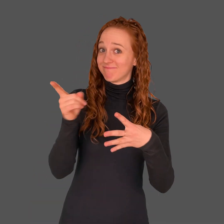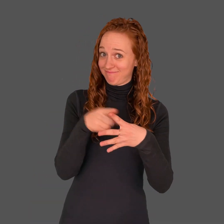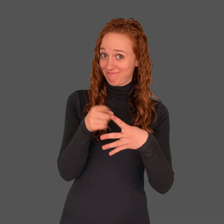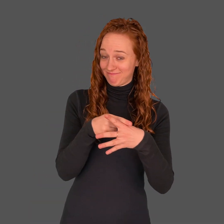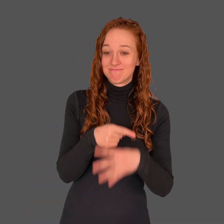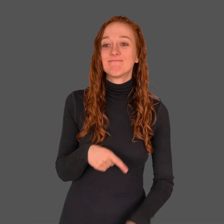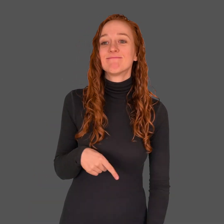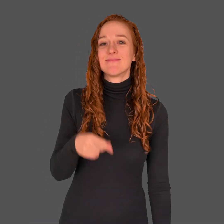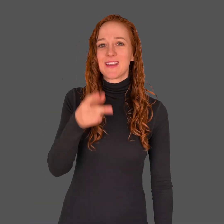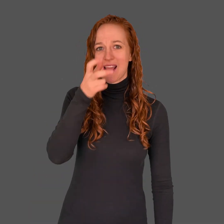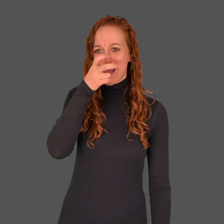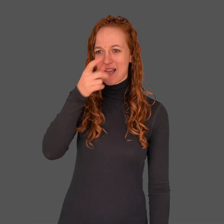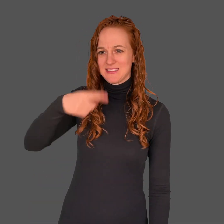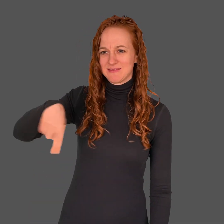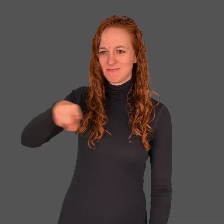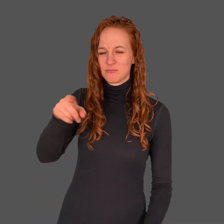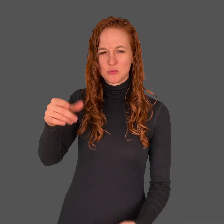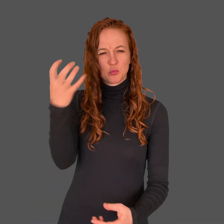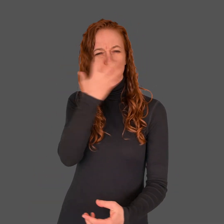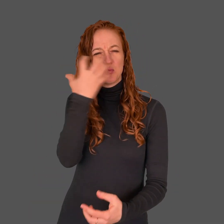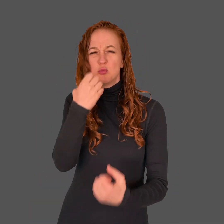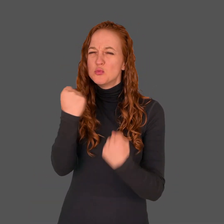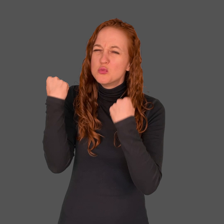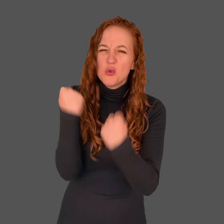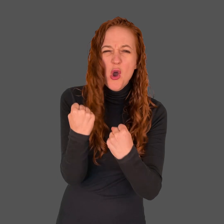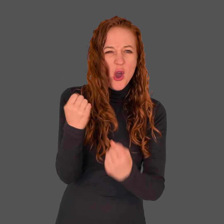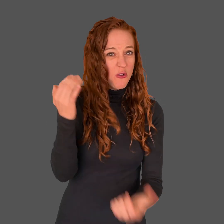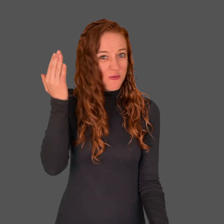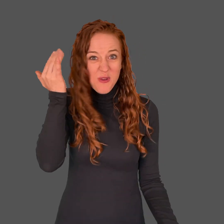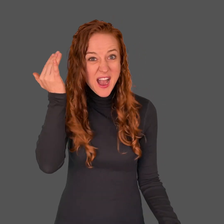1) Why are ants so strong?